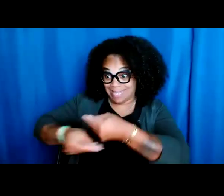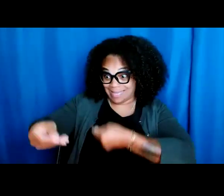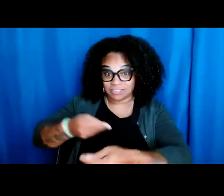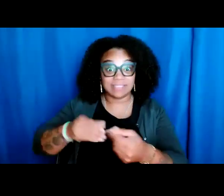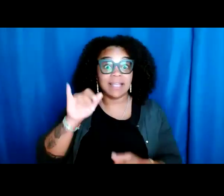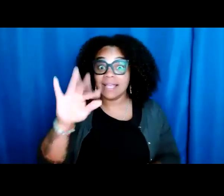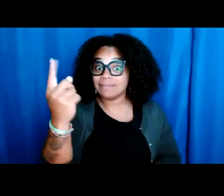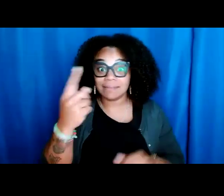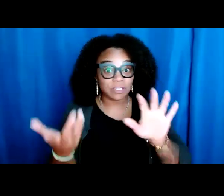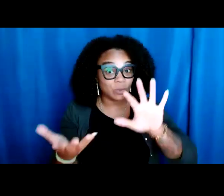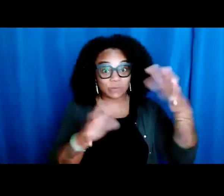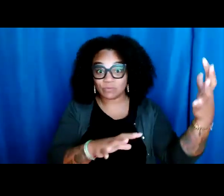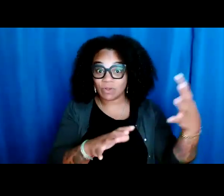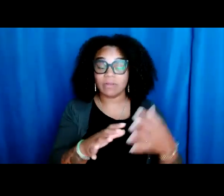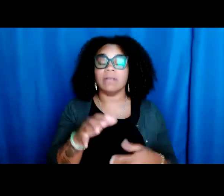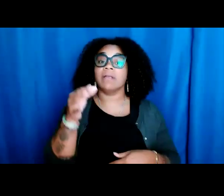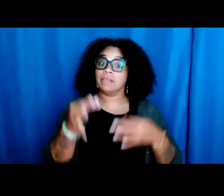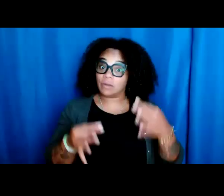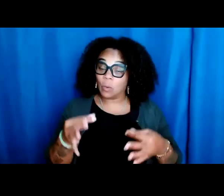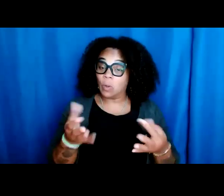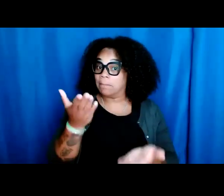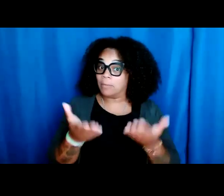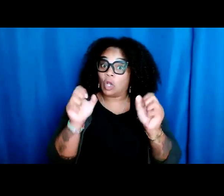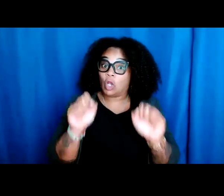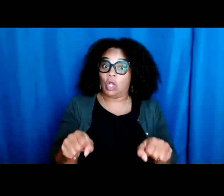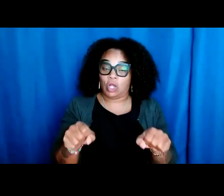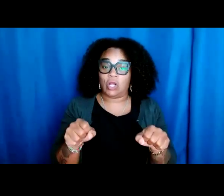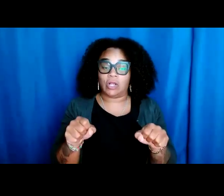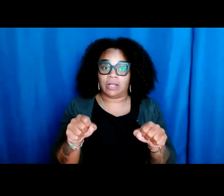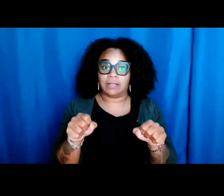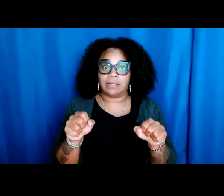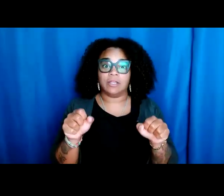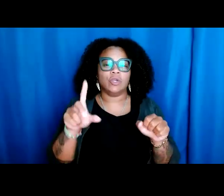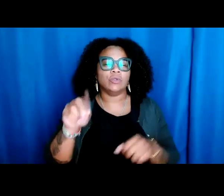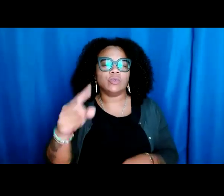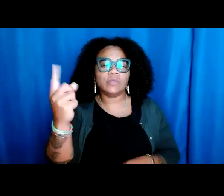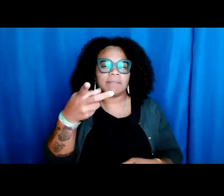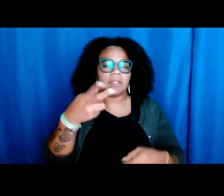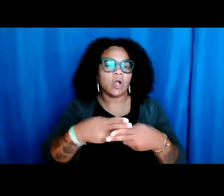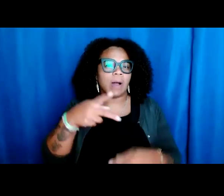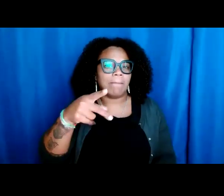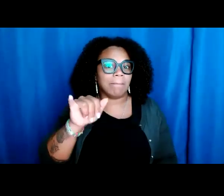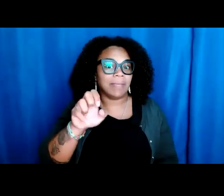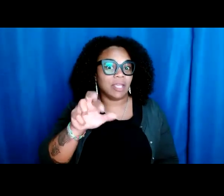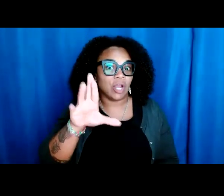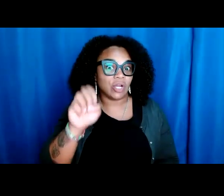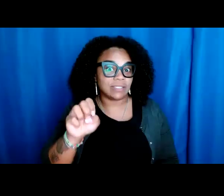a court could do what they call here is the corporate bail, which means your permissible